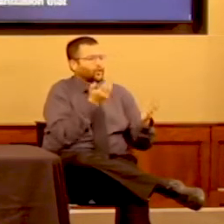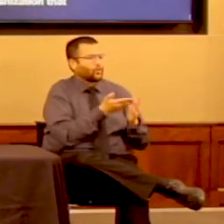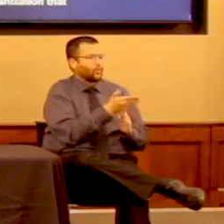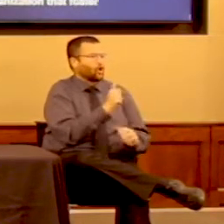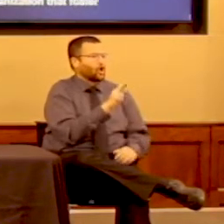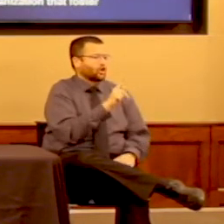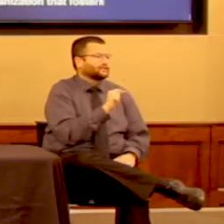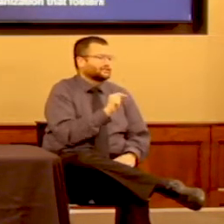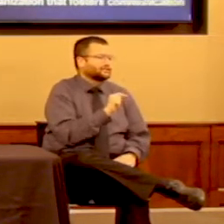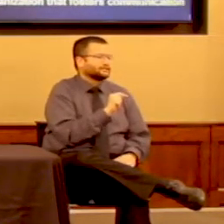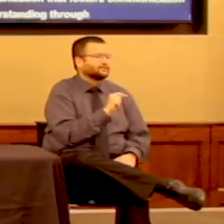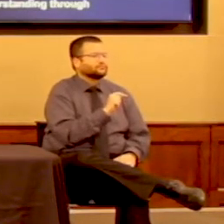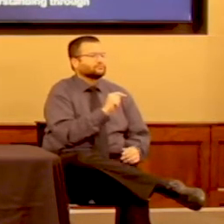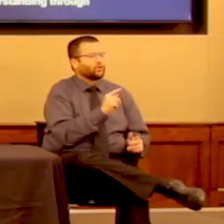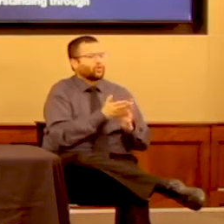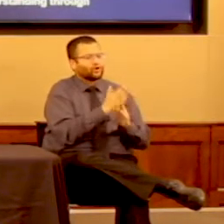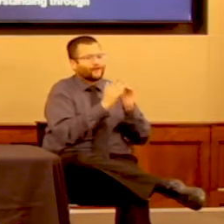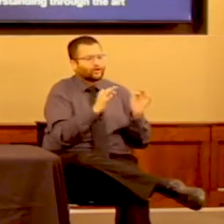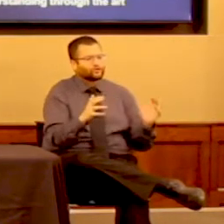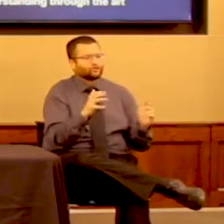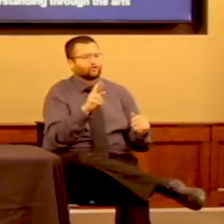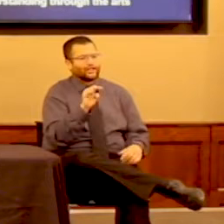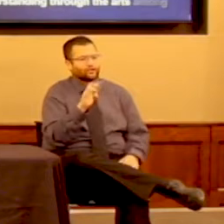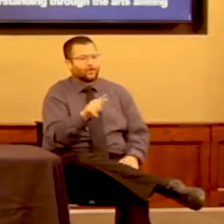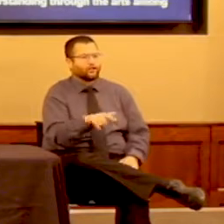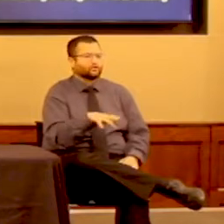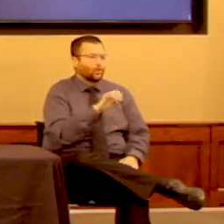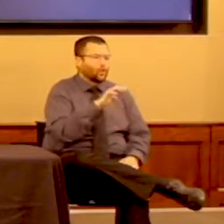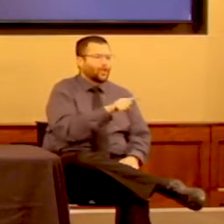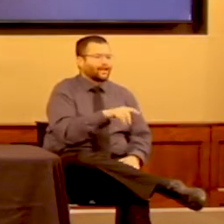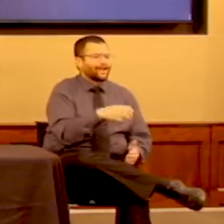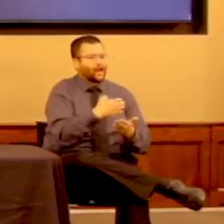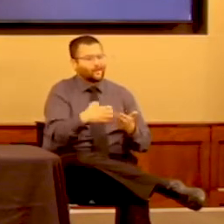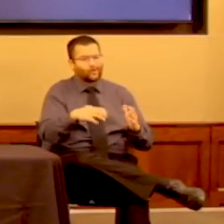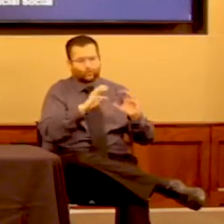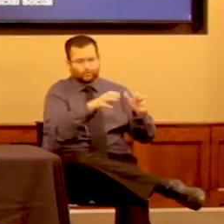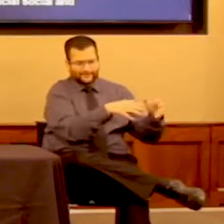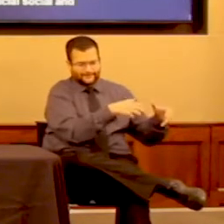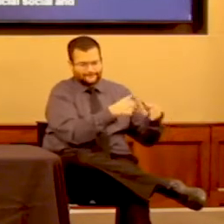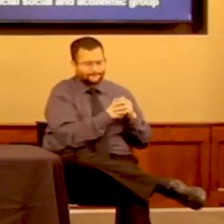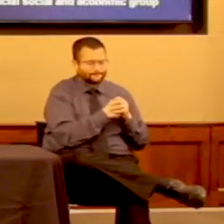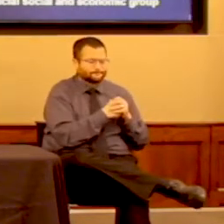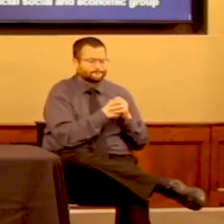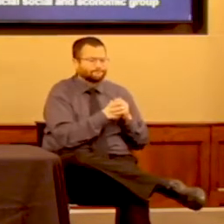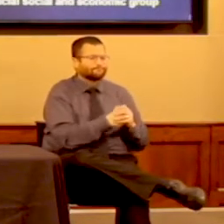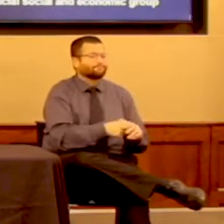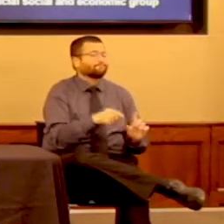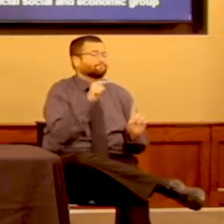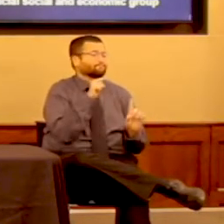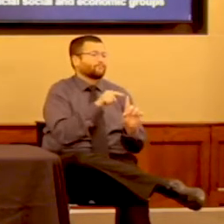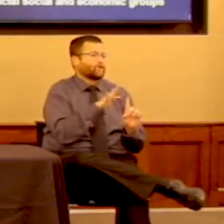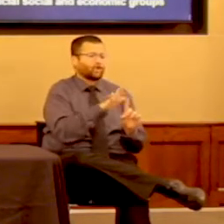among diverse racial social and economic